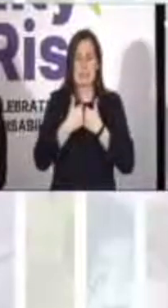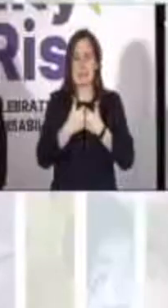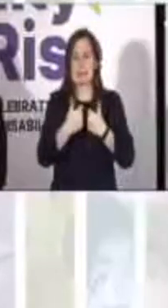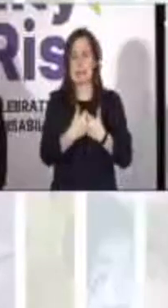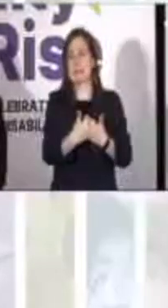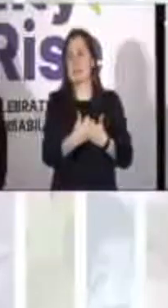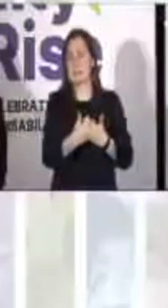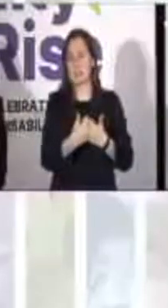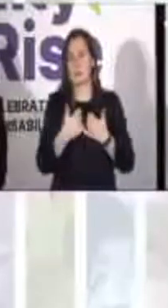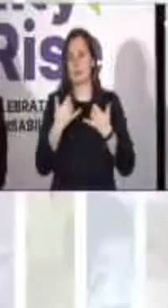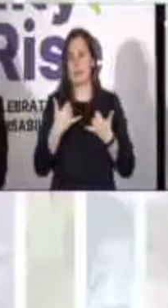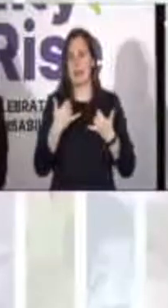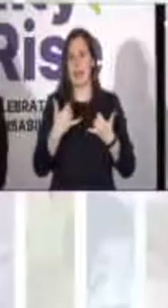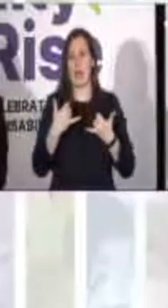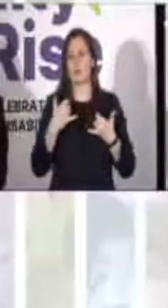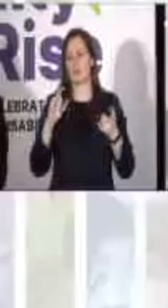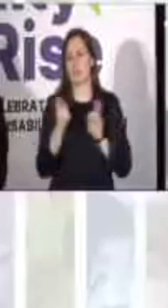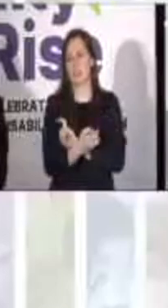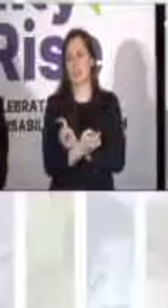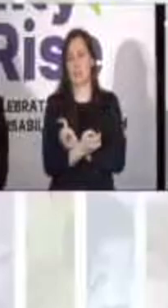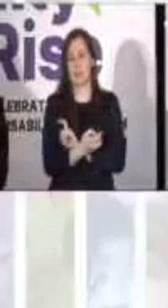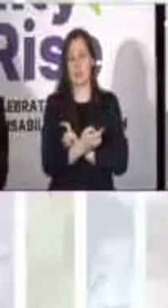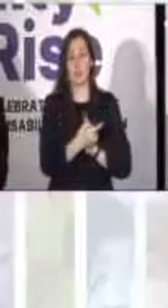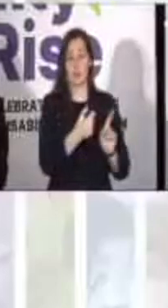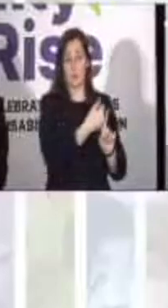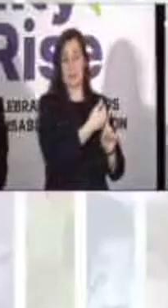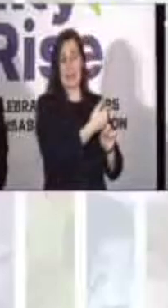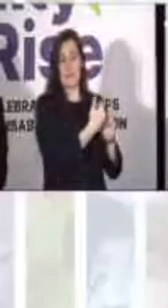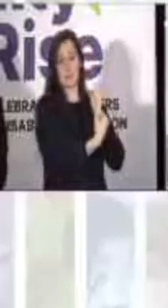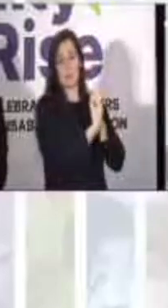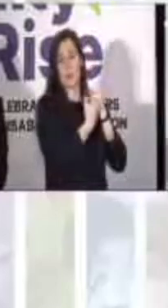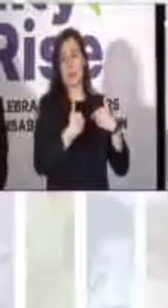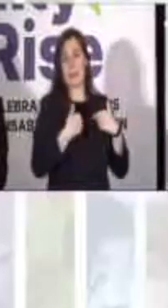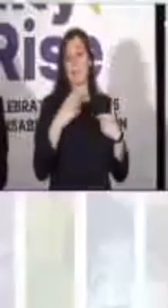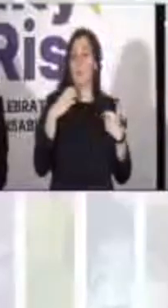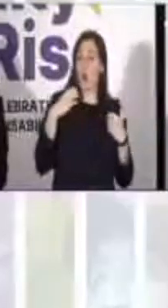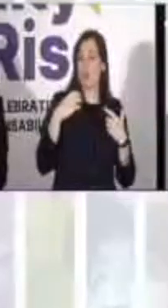MARY ELLEN HAS NOT ONLY SUPPORTED ME AS A BOSS AND A FRIEND BUT SHE HAS ENCOURAGED ME AND HELP ME